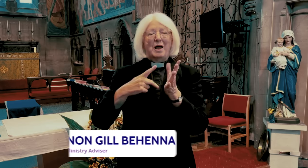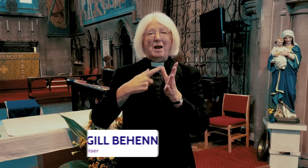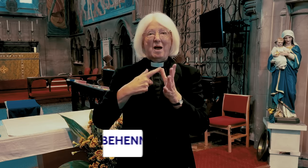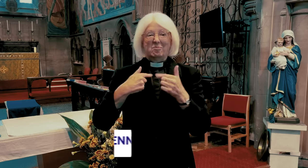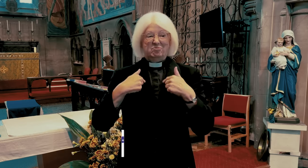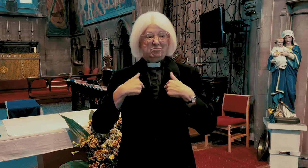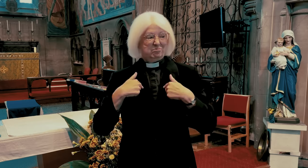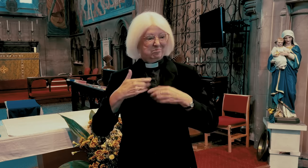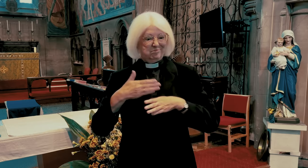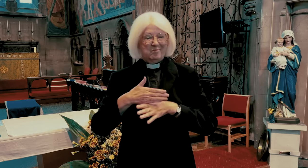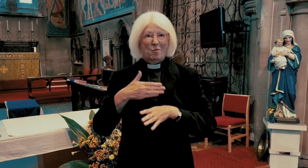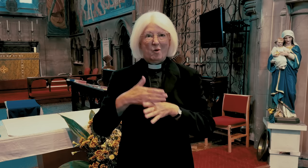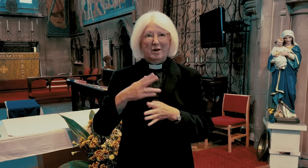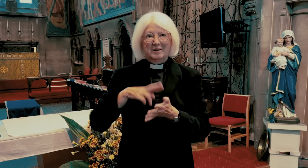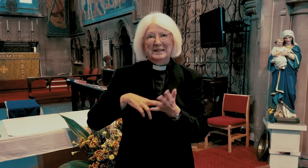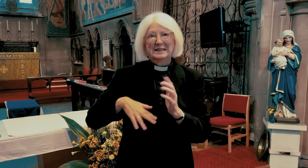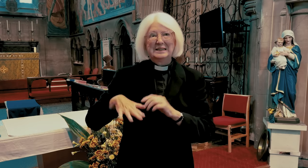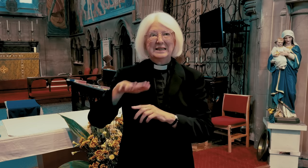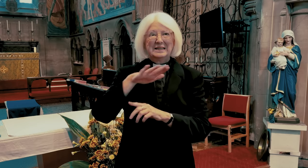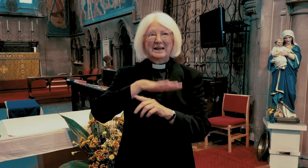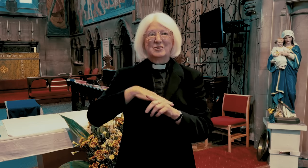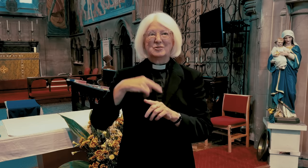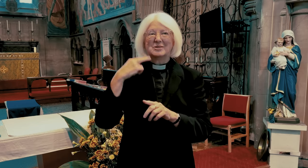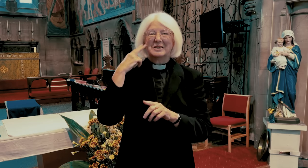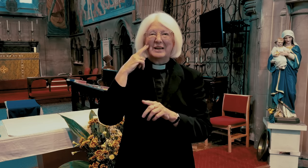and I am the National Deaf Ministry Adviser.